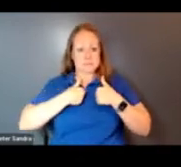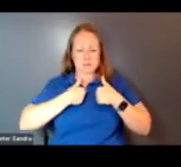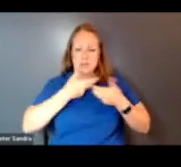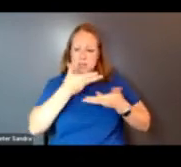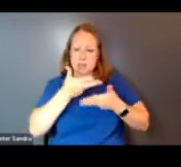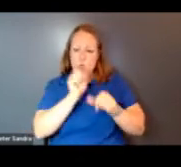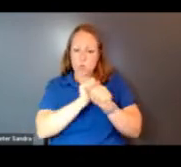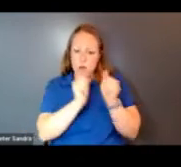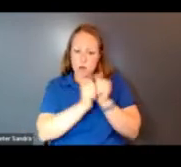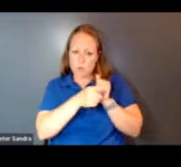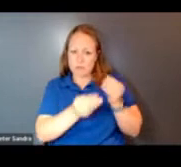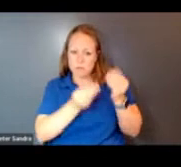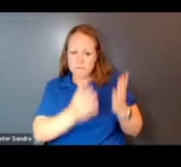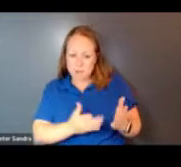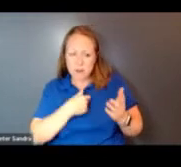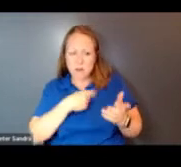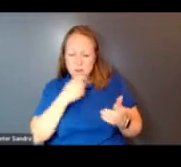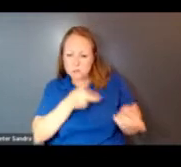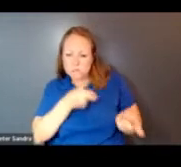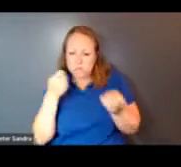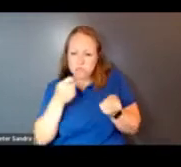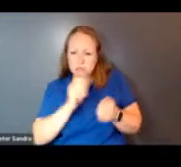strengths, while also keeping my